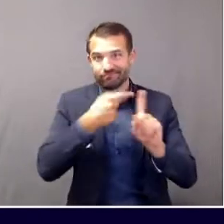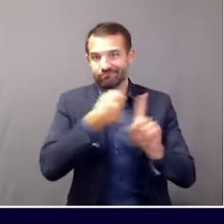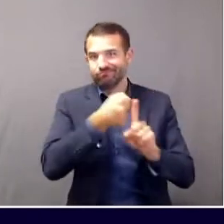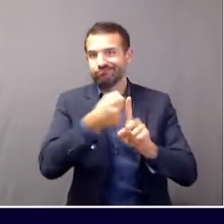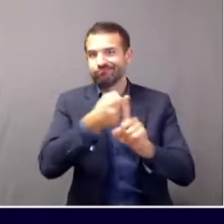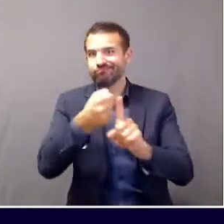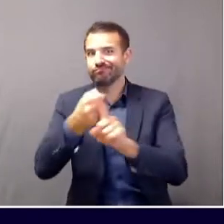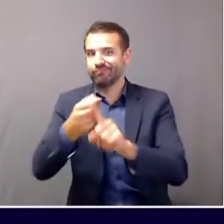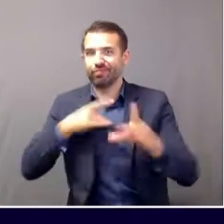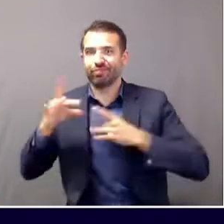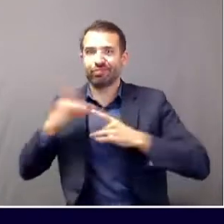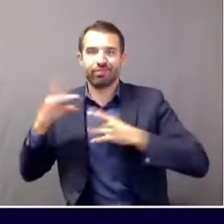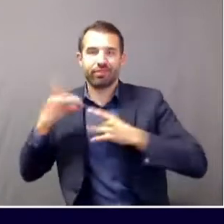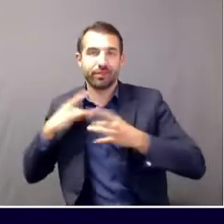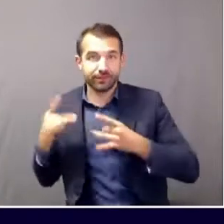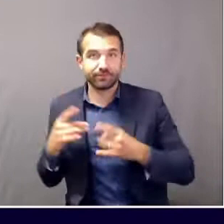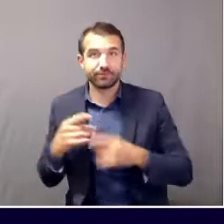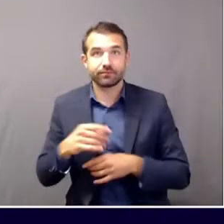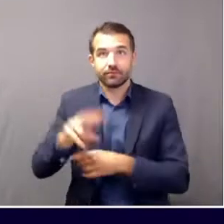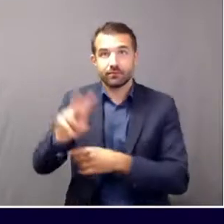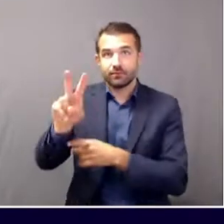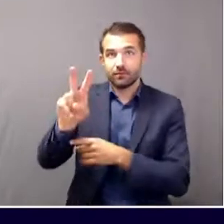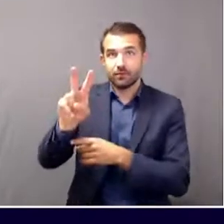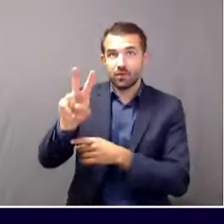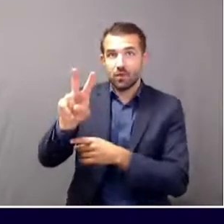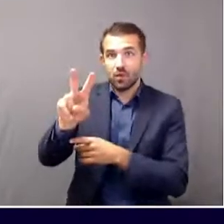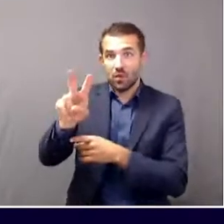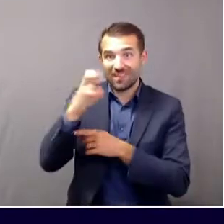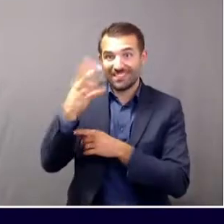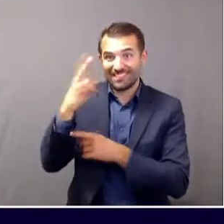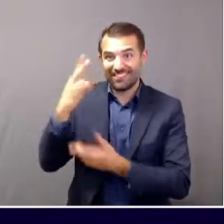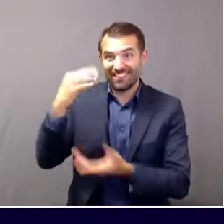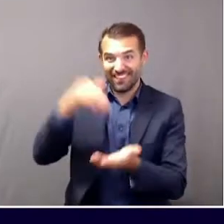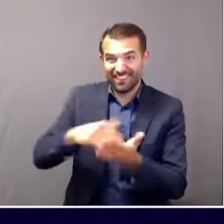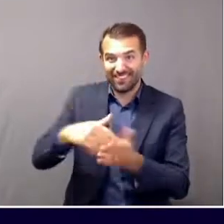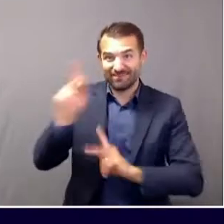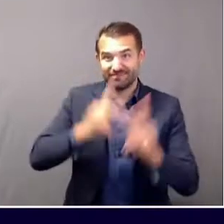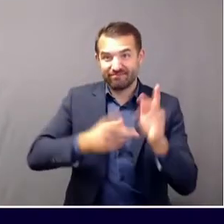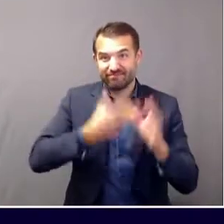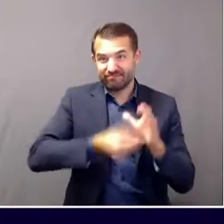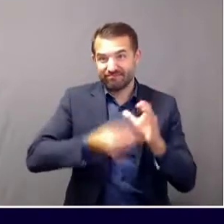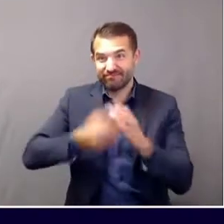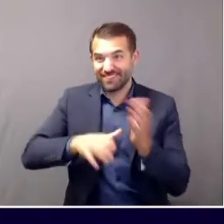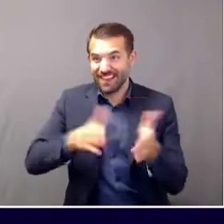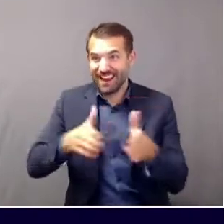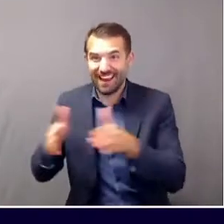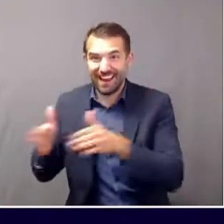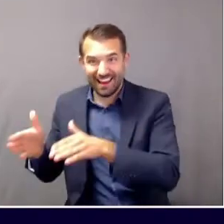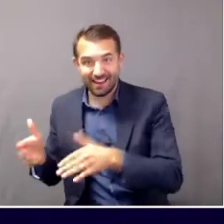data from Johns Hopkins and the